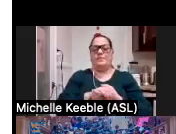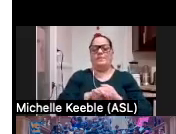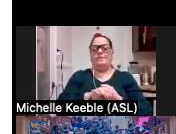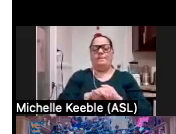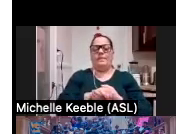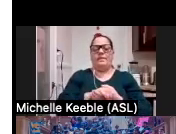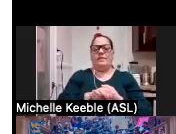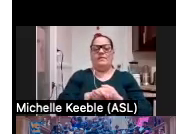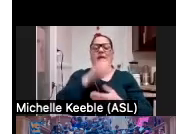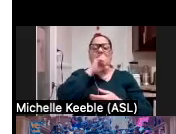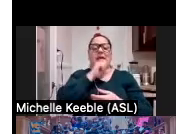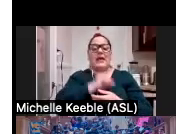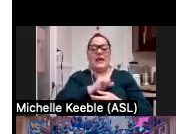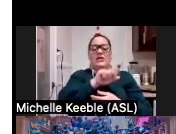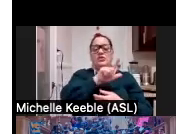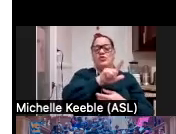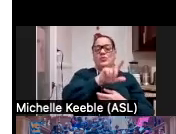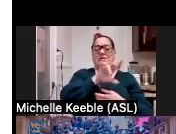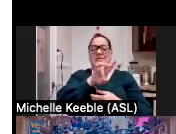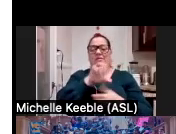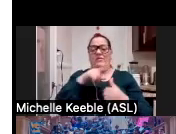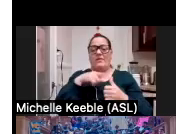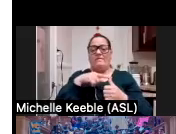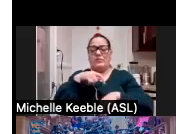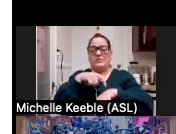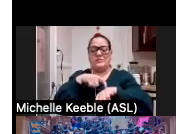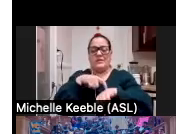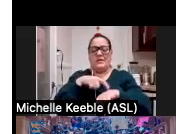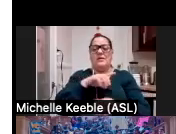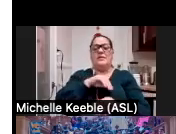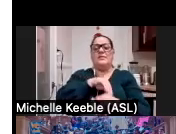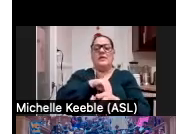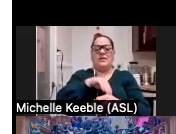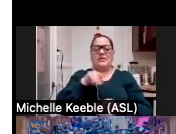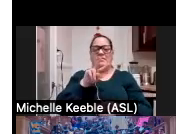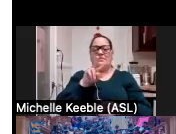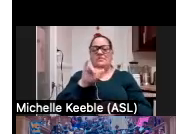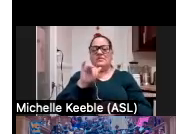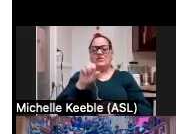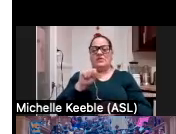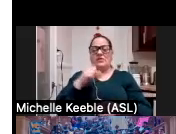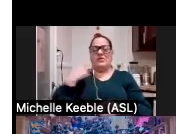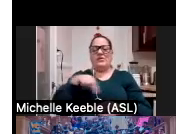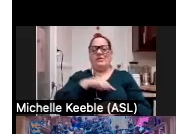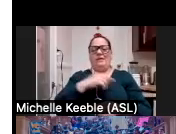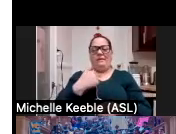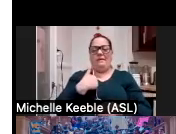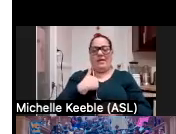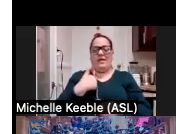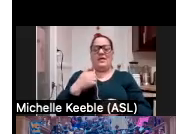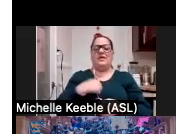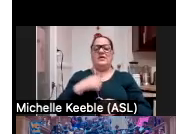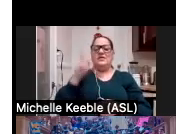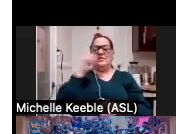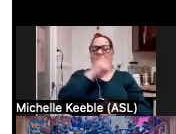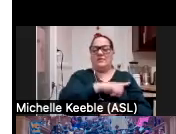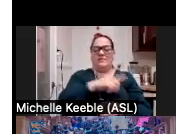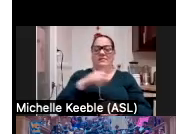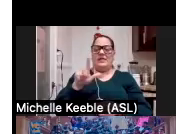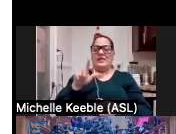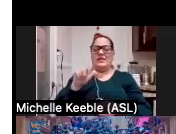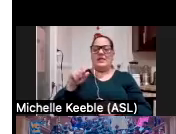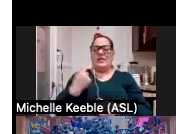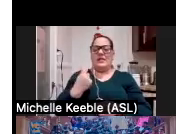at age 27 for the first time uh Dr. Viscardi was fitted with his first artificial legs after um an